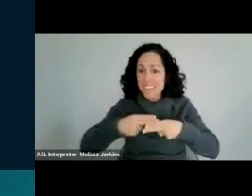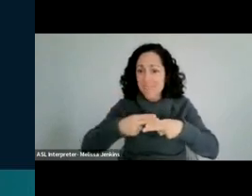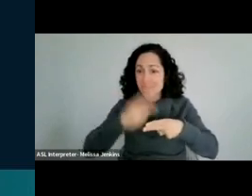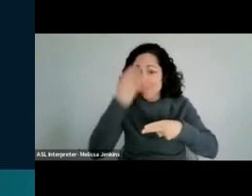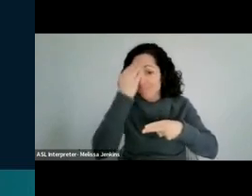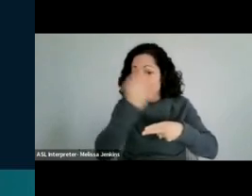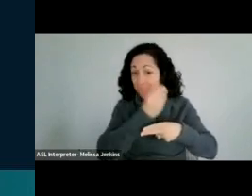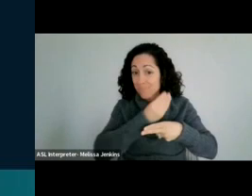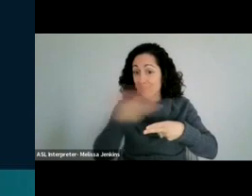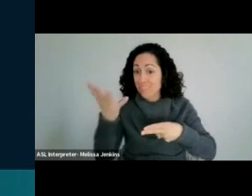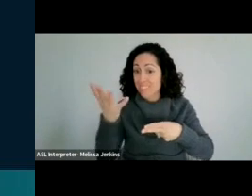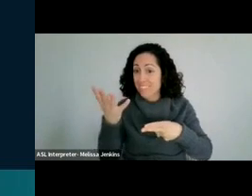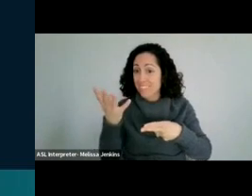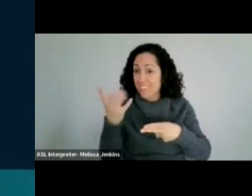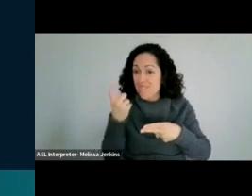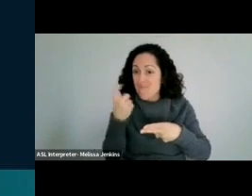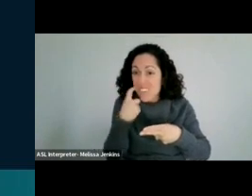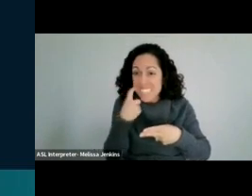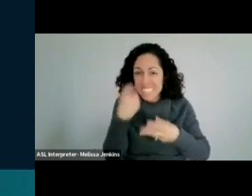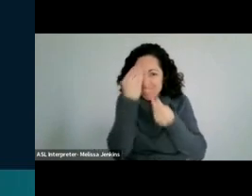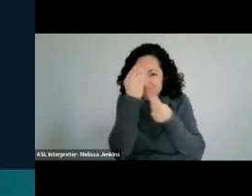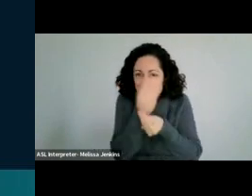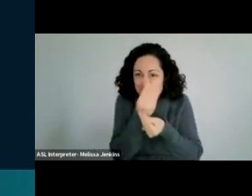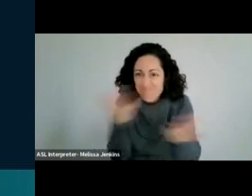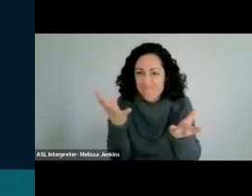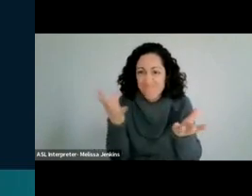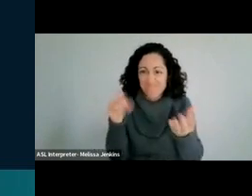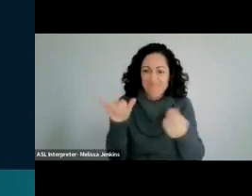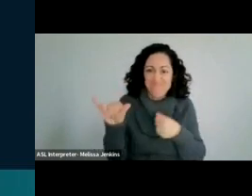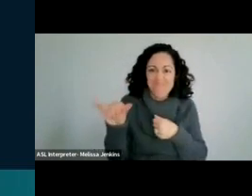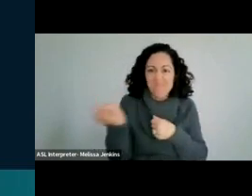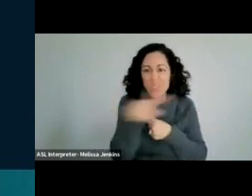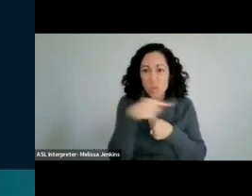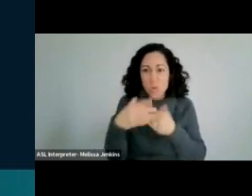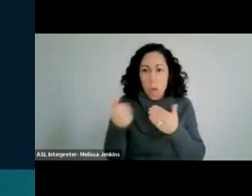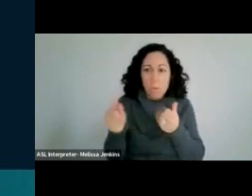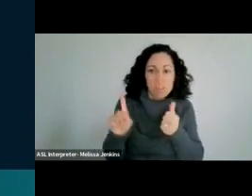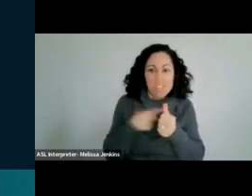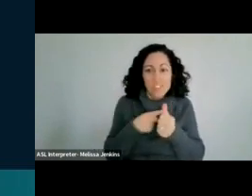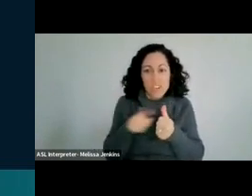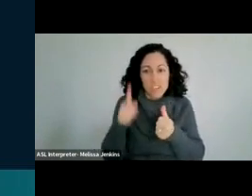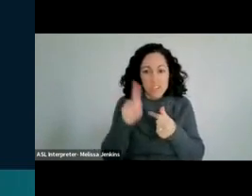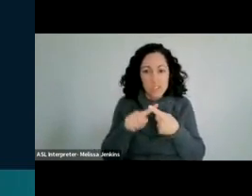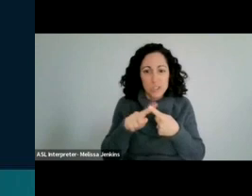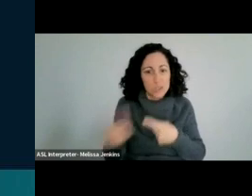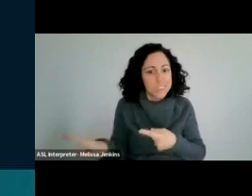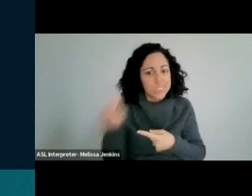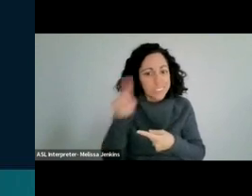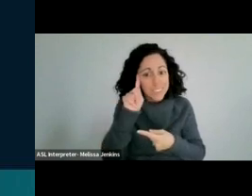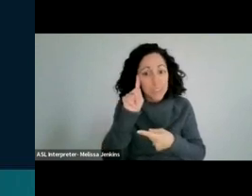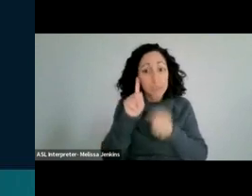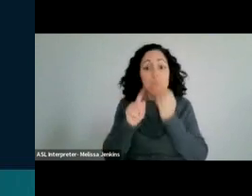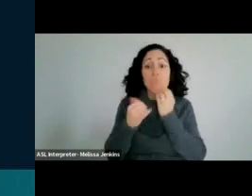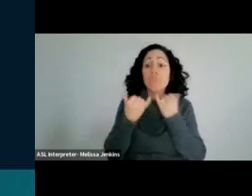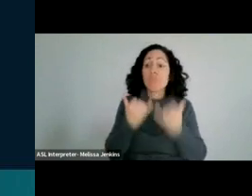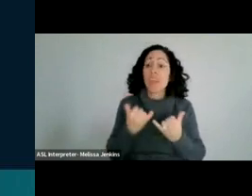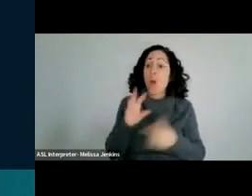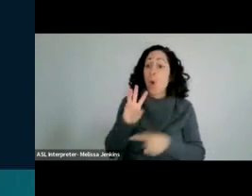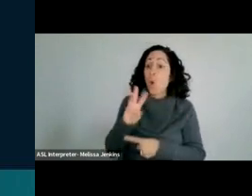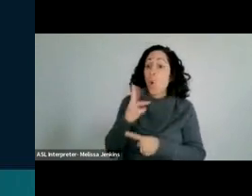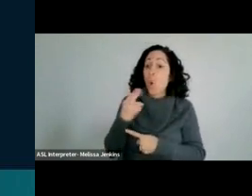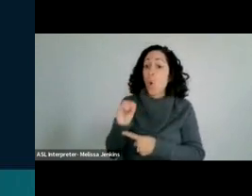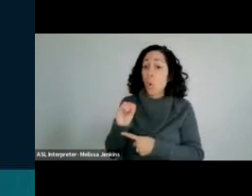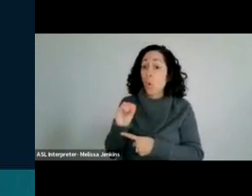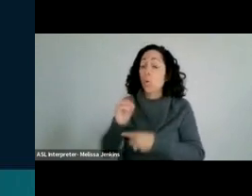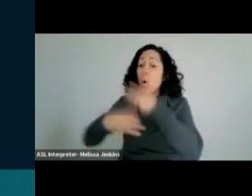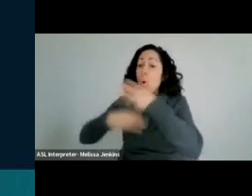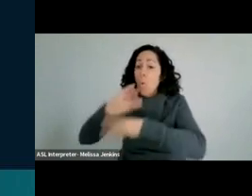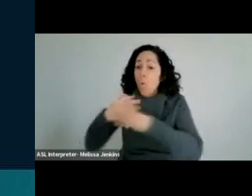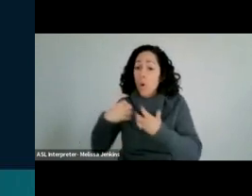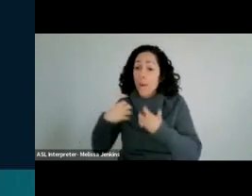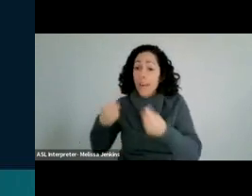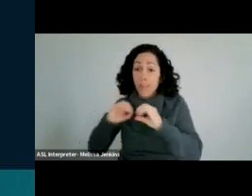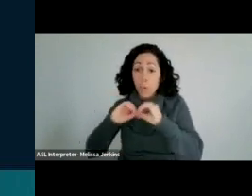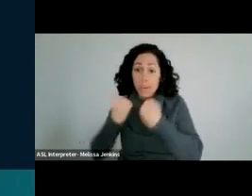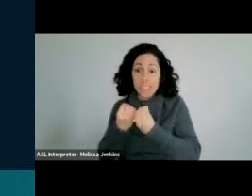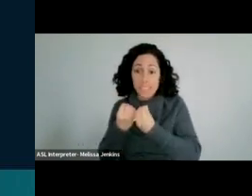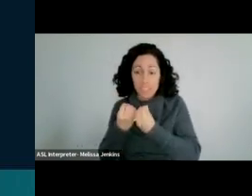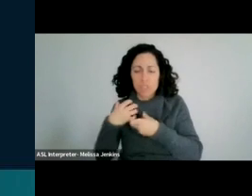this is recent news that the WHO, the World Health Organization, has approved "ultevursen,"